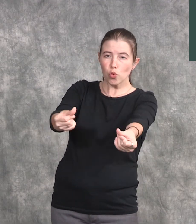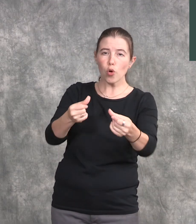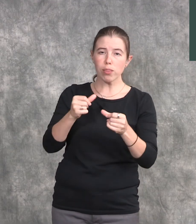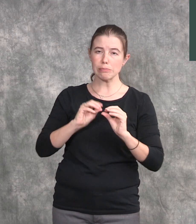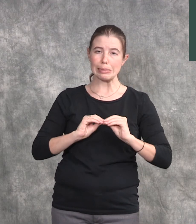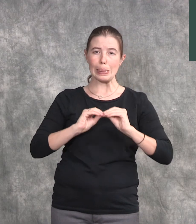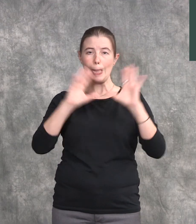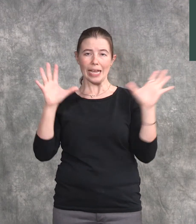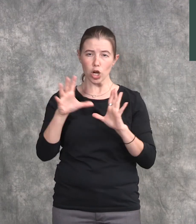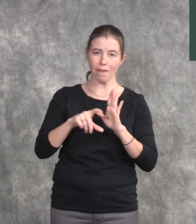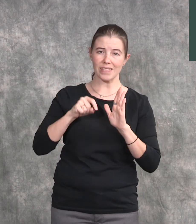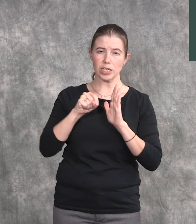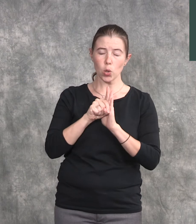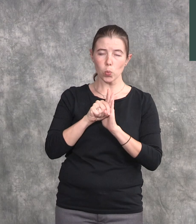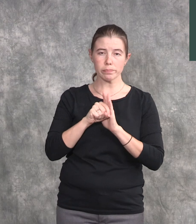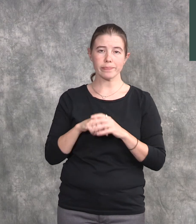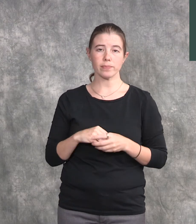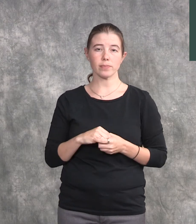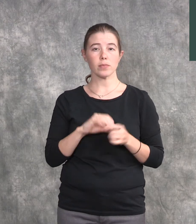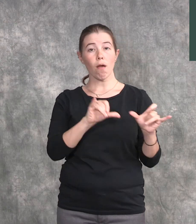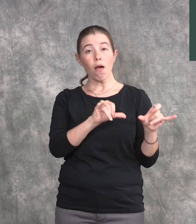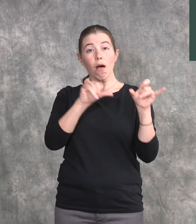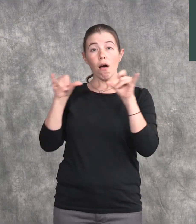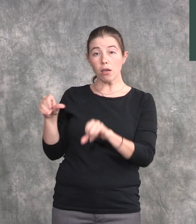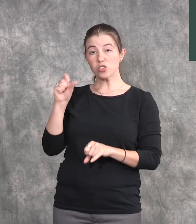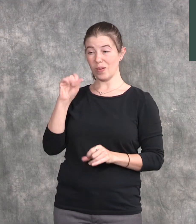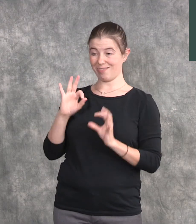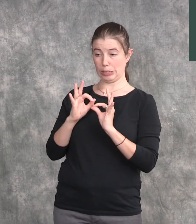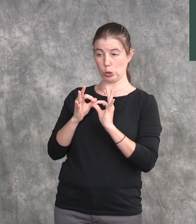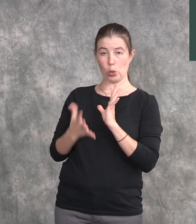it requires a clear, smooth video.